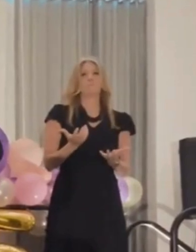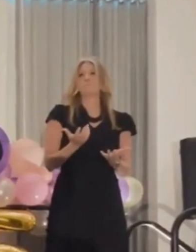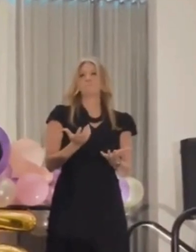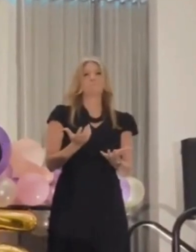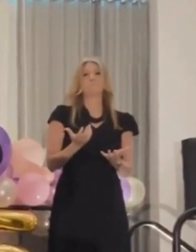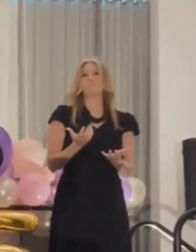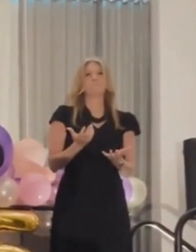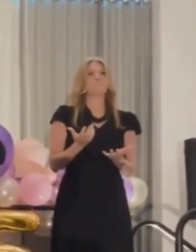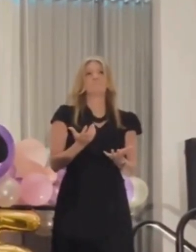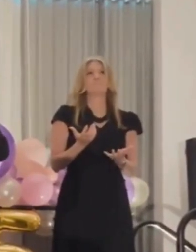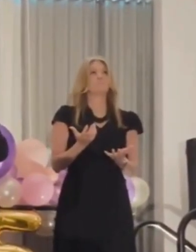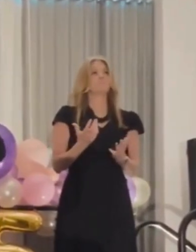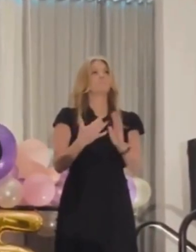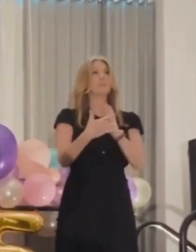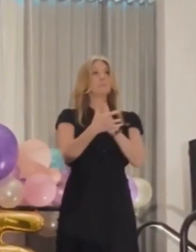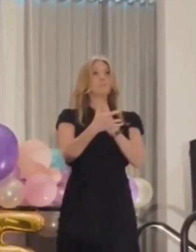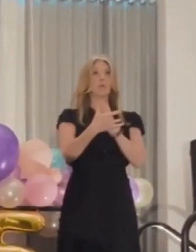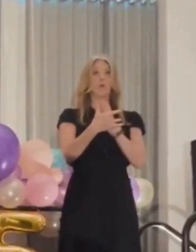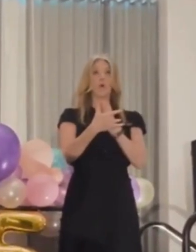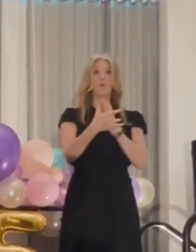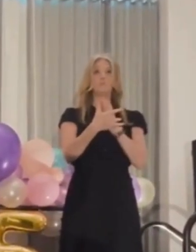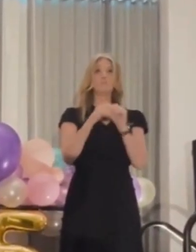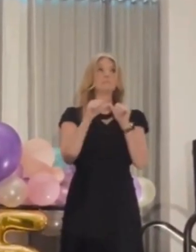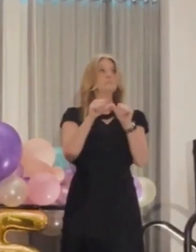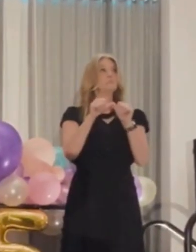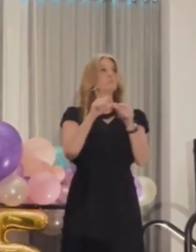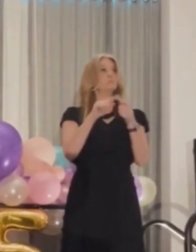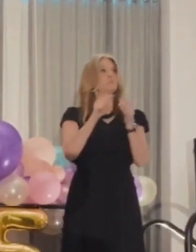Because technology continues to evolve.